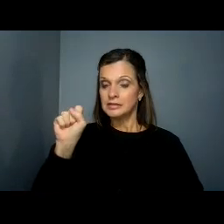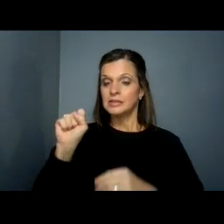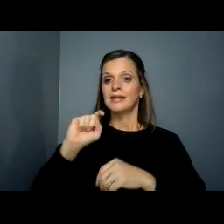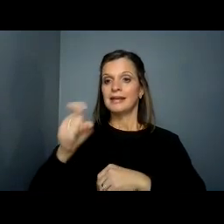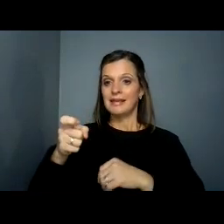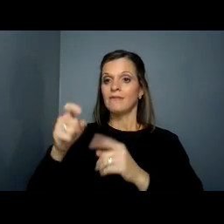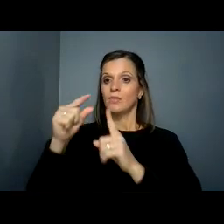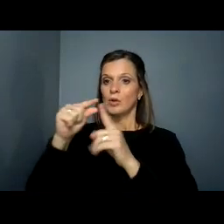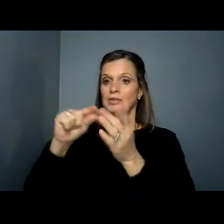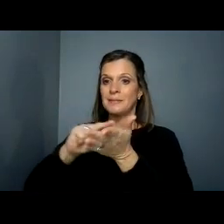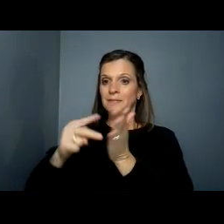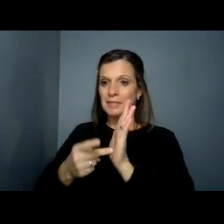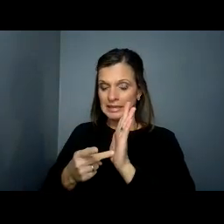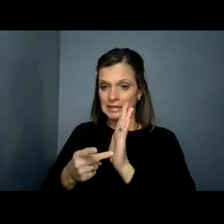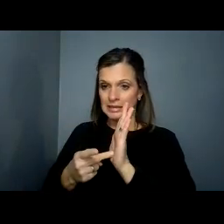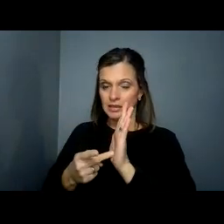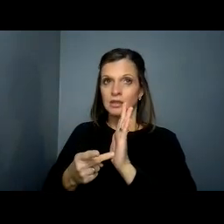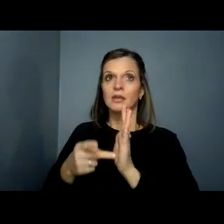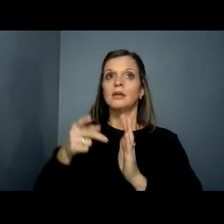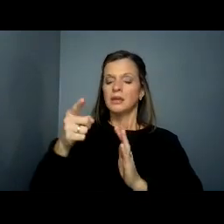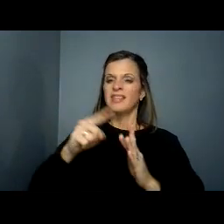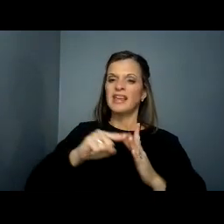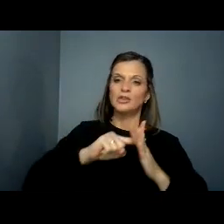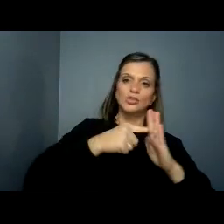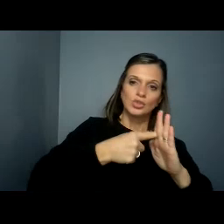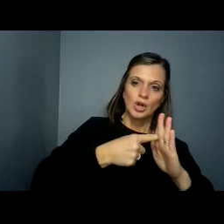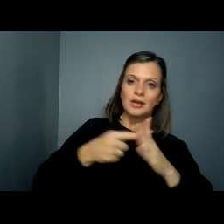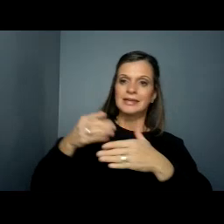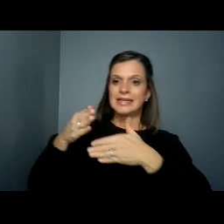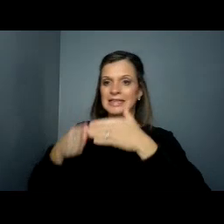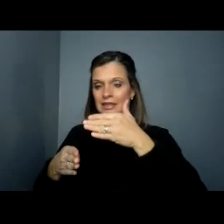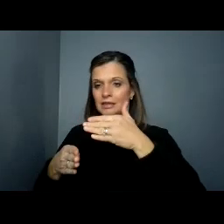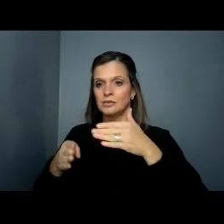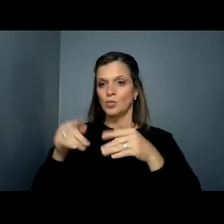They are what stop and started. So if you're talking to somebody.